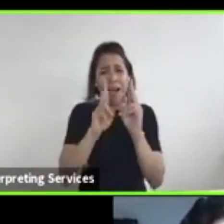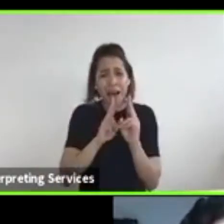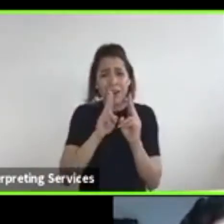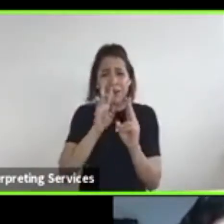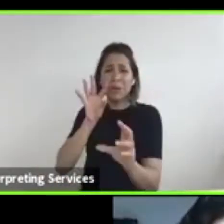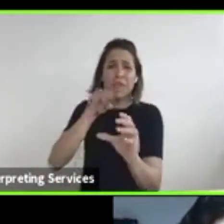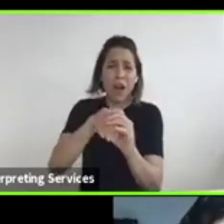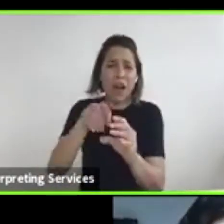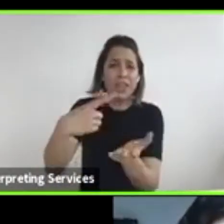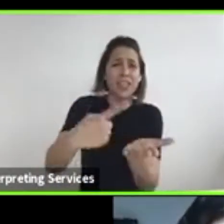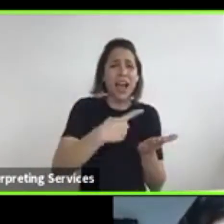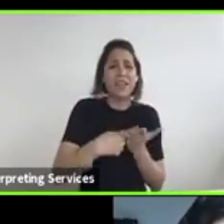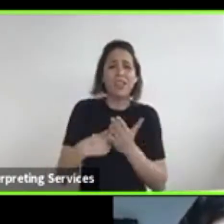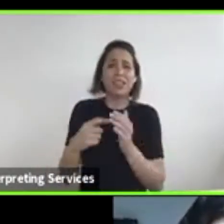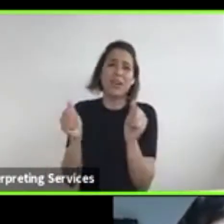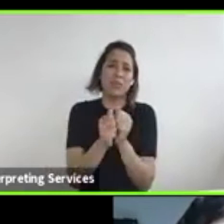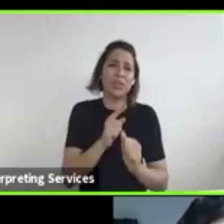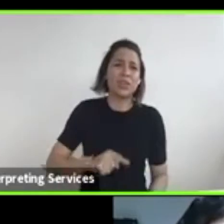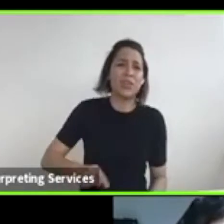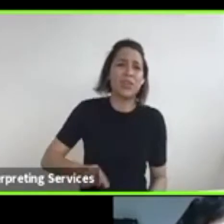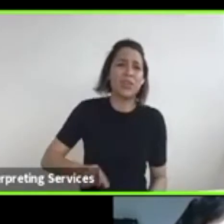HERE, TO LEARN, TO LISTEN, AND TO CONTINUE WITH YOU ALL.